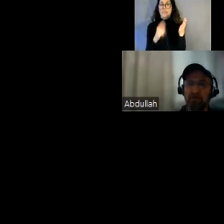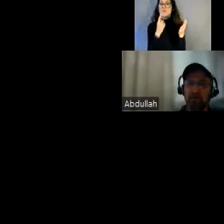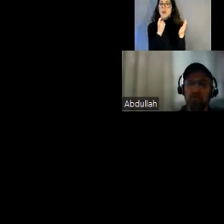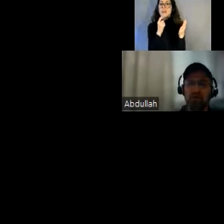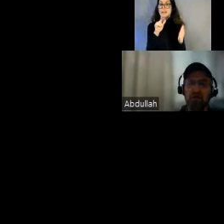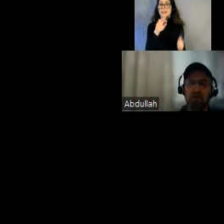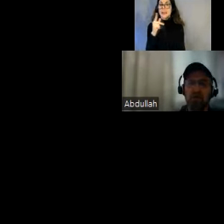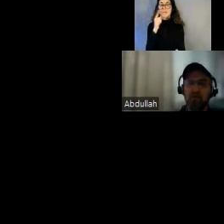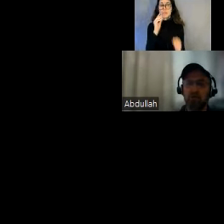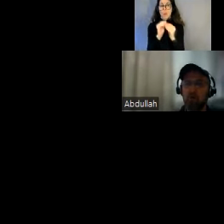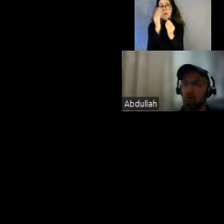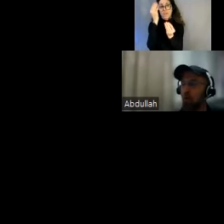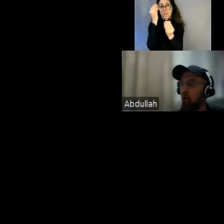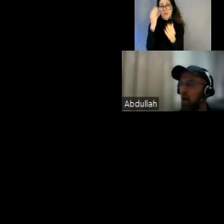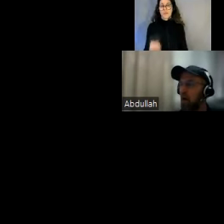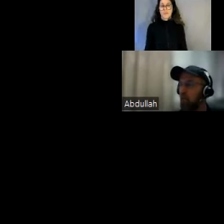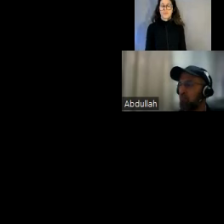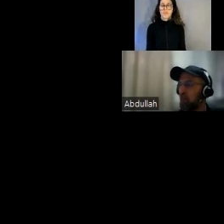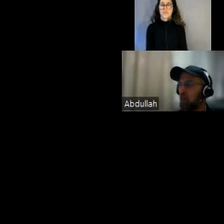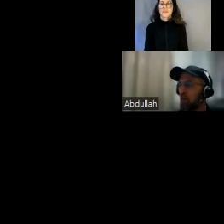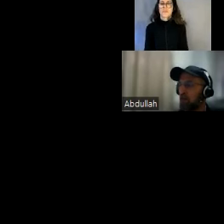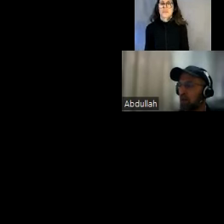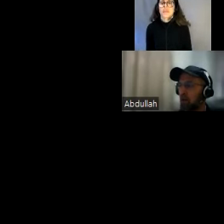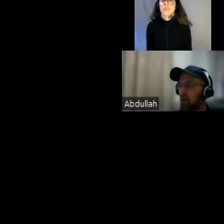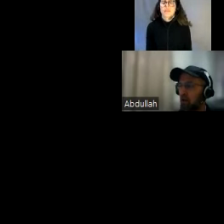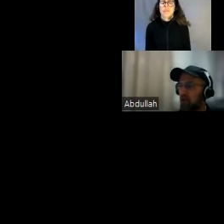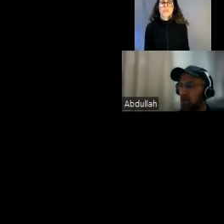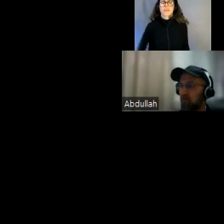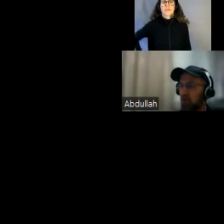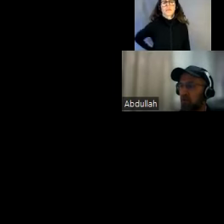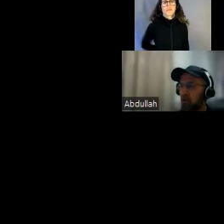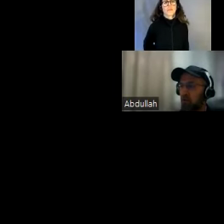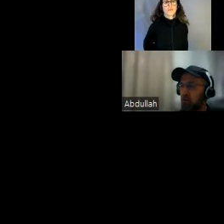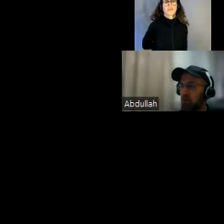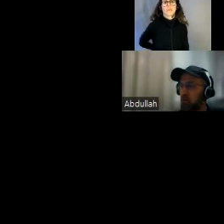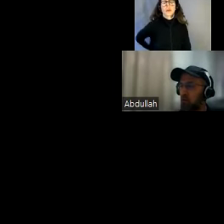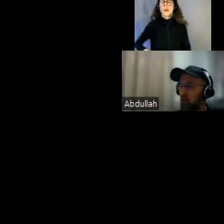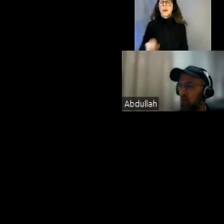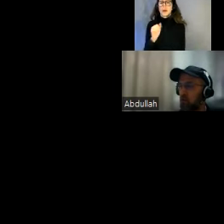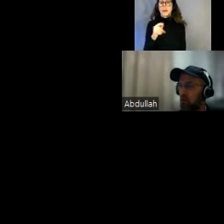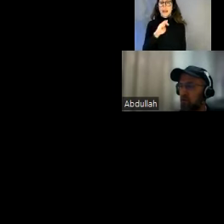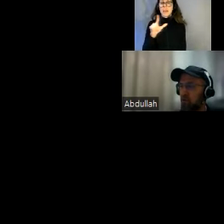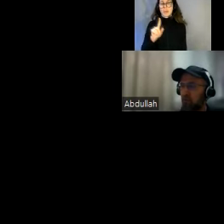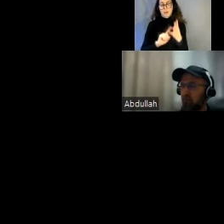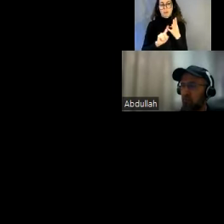presentation » SPEAKER: It's actually up on the screen right now » SPEAKER: Yes.